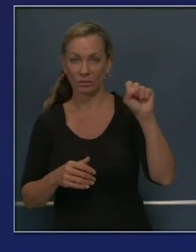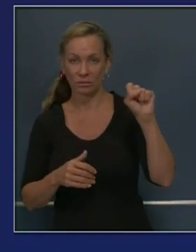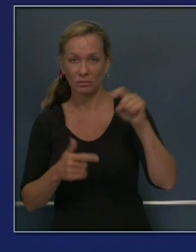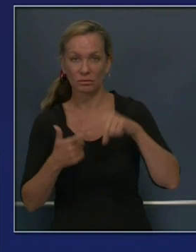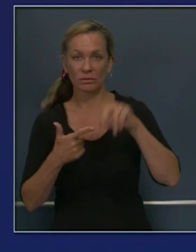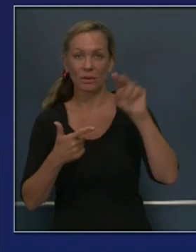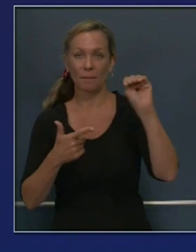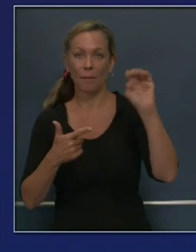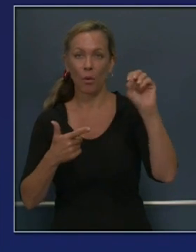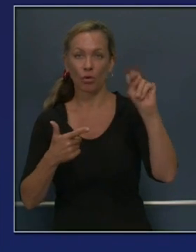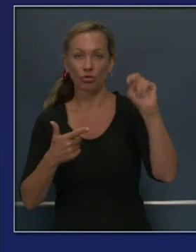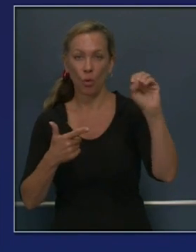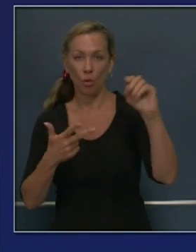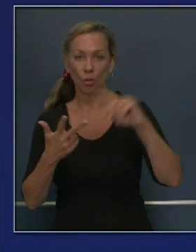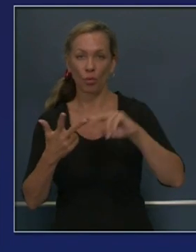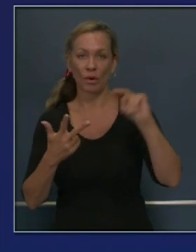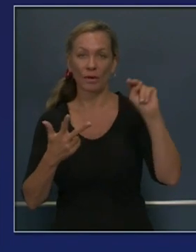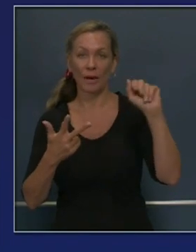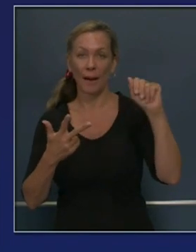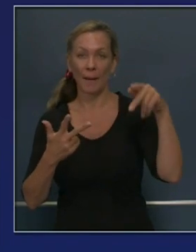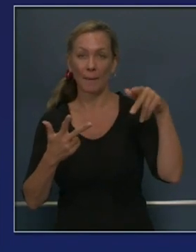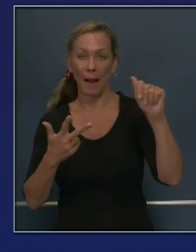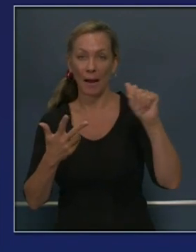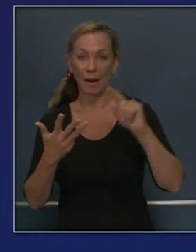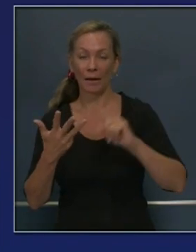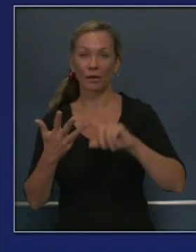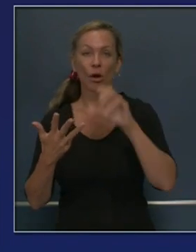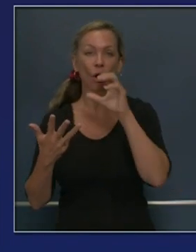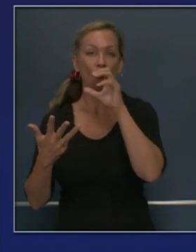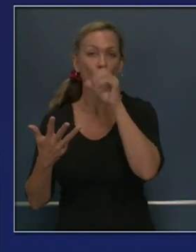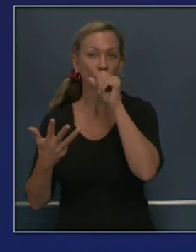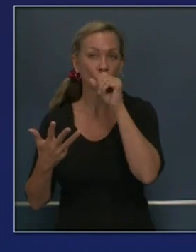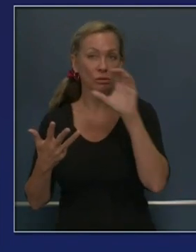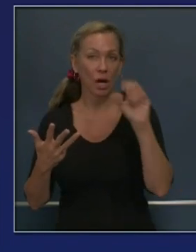THERE ARE 35 COUNTIES ON OUR MONITORING LIST. THE COUNTIES THAT CAME OFF THE